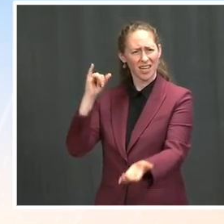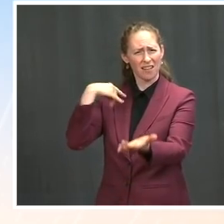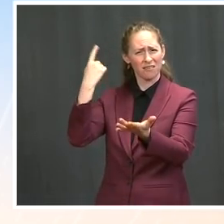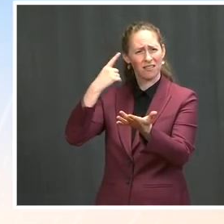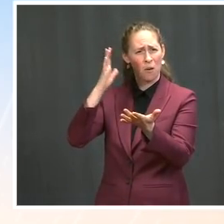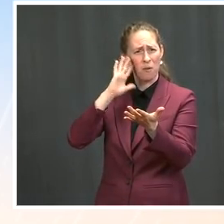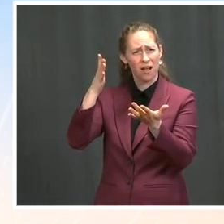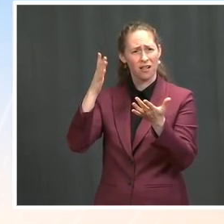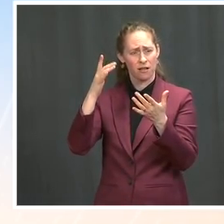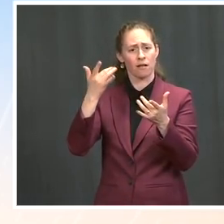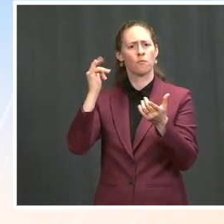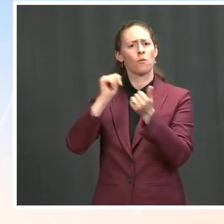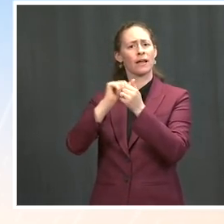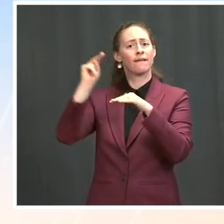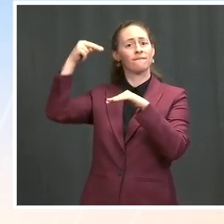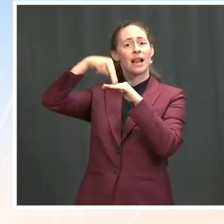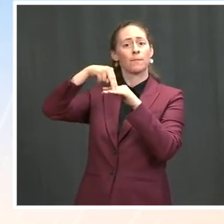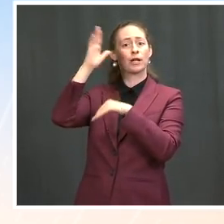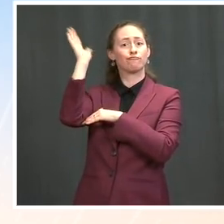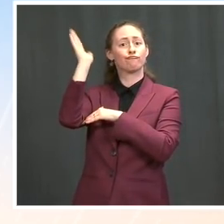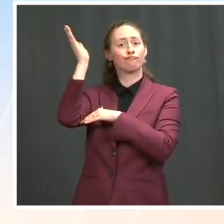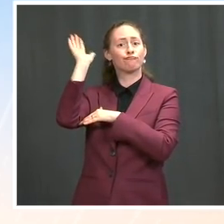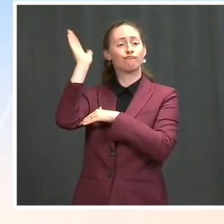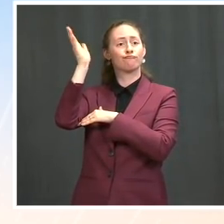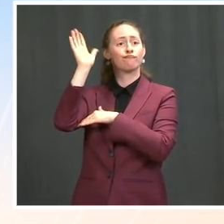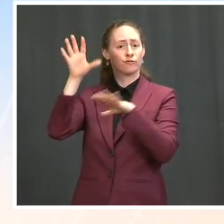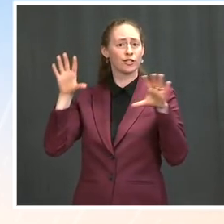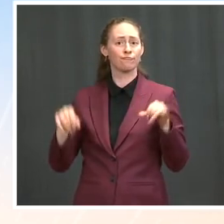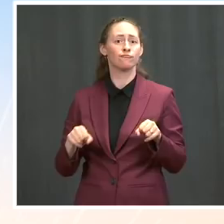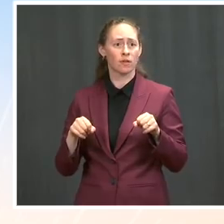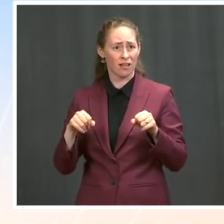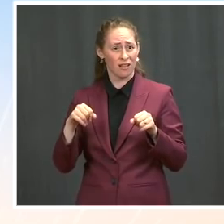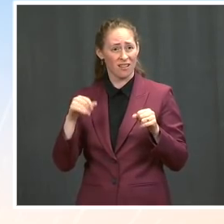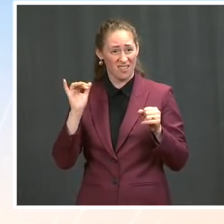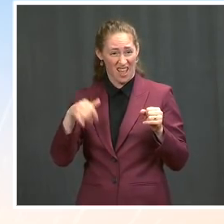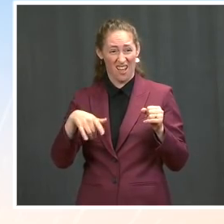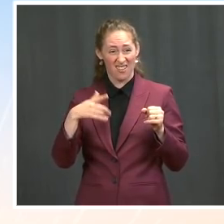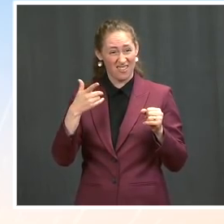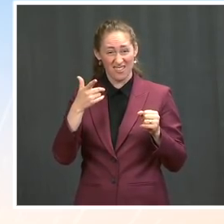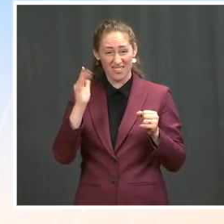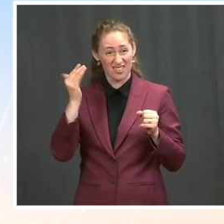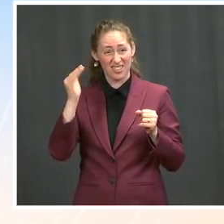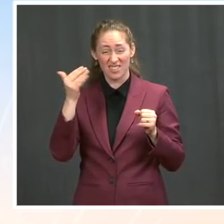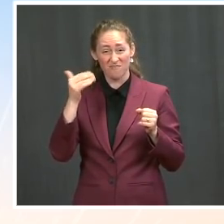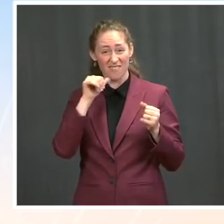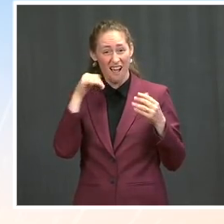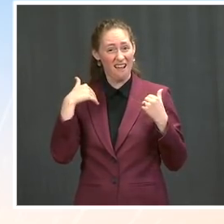there's not the 10 votes in the Senate. And that being the case, what do you expect that conversation to look like?